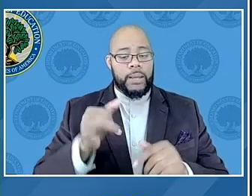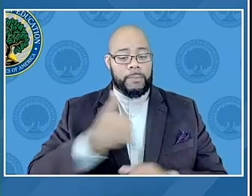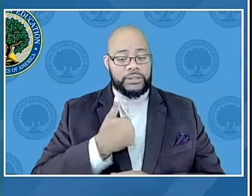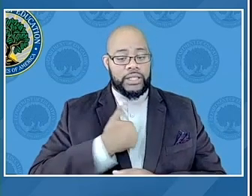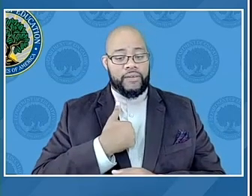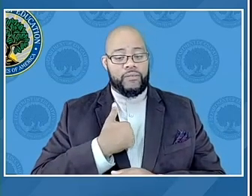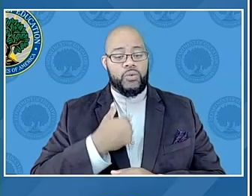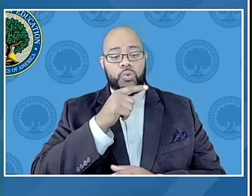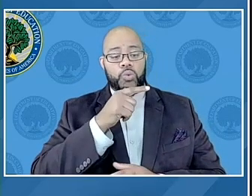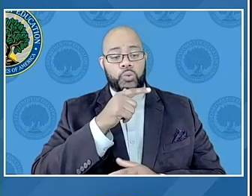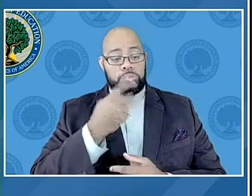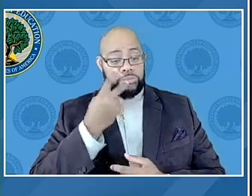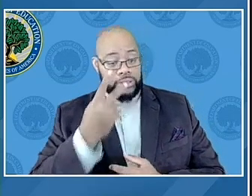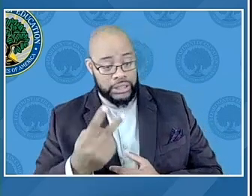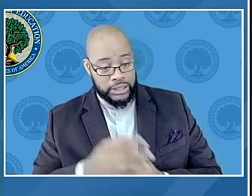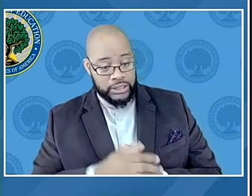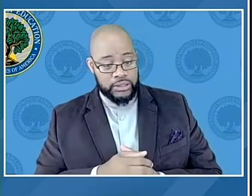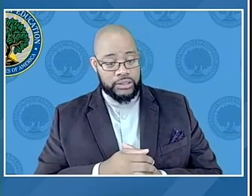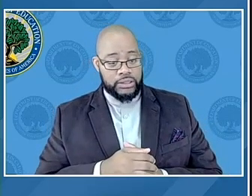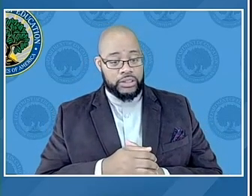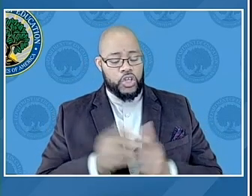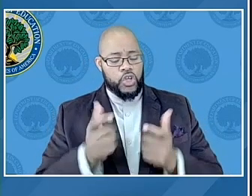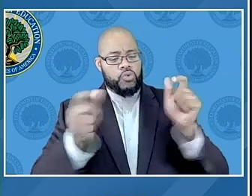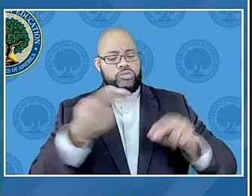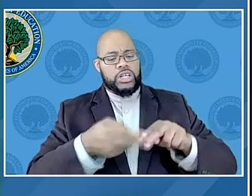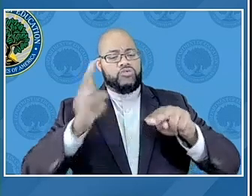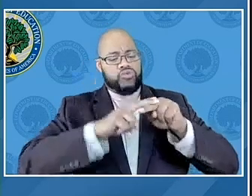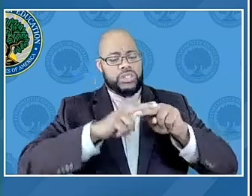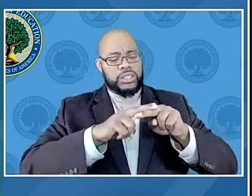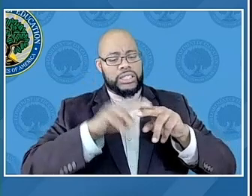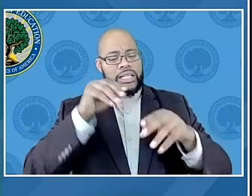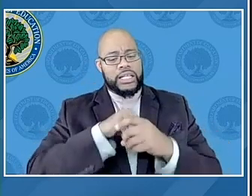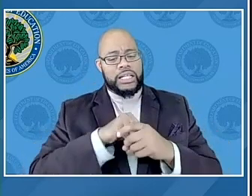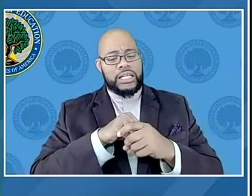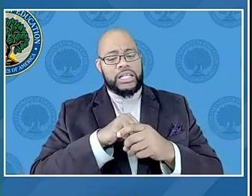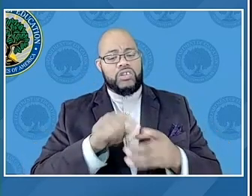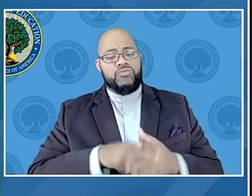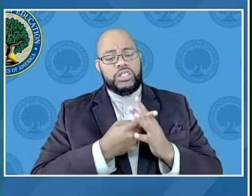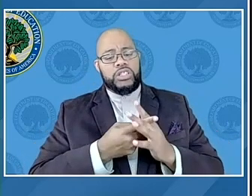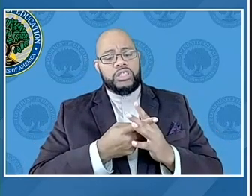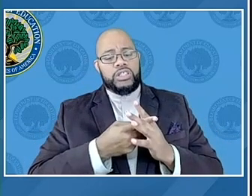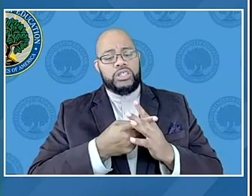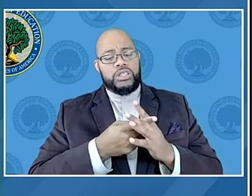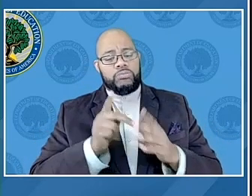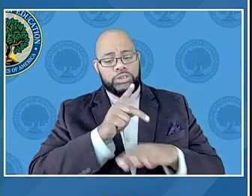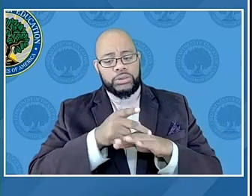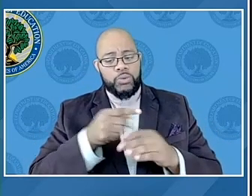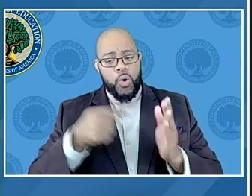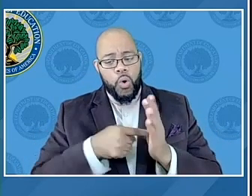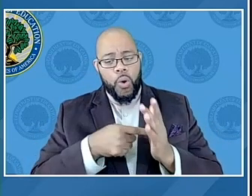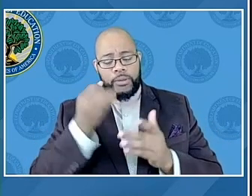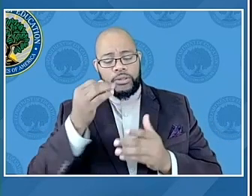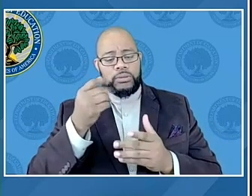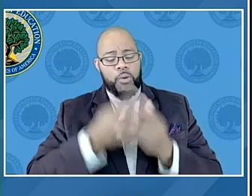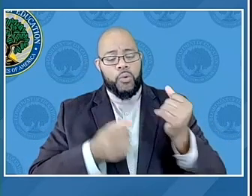seen a huge increase in the original principal owed due to both the interest